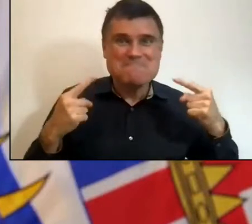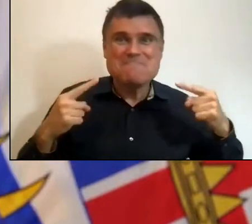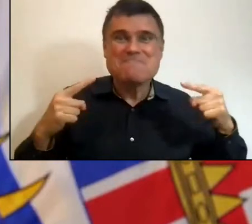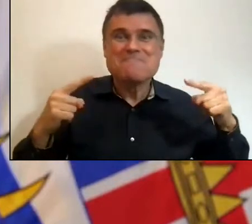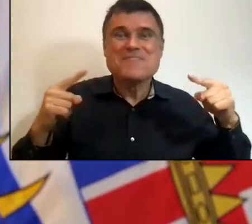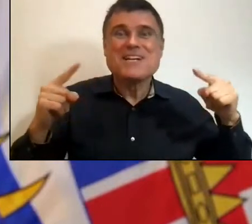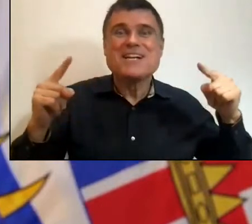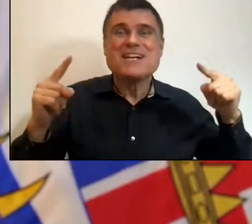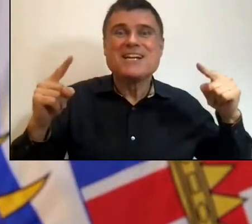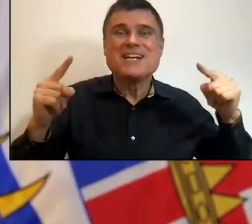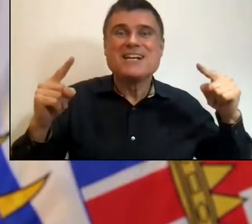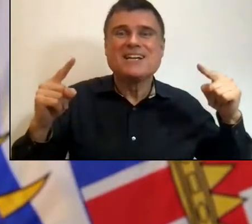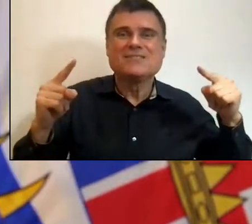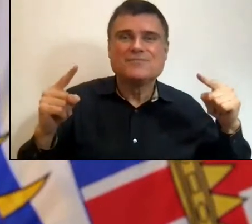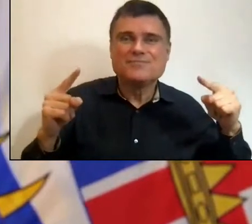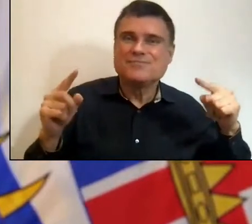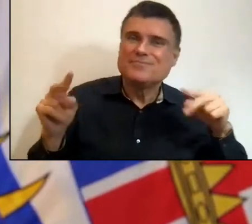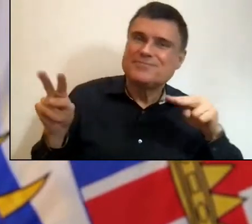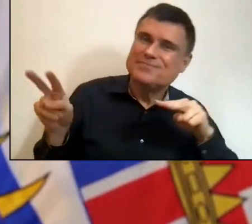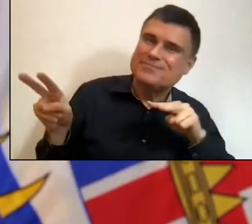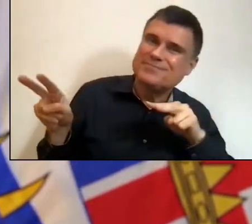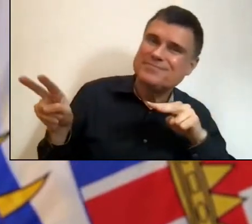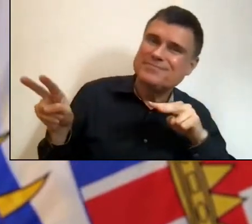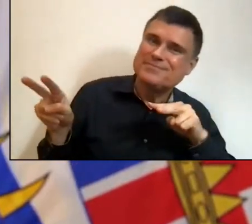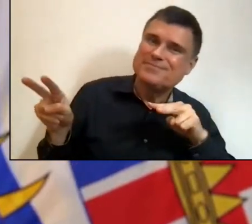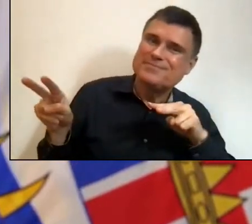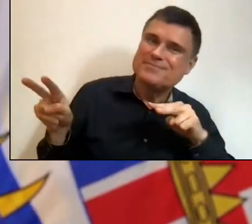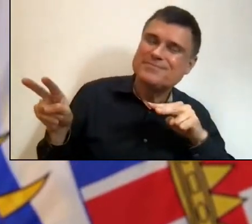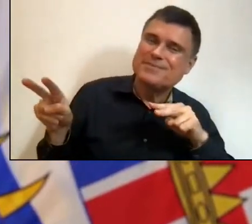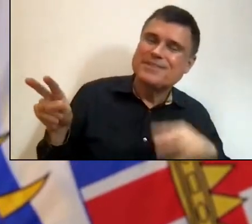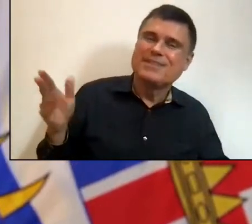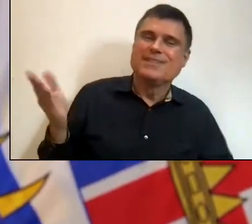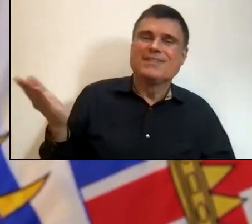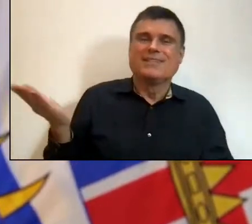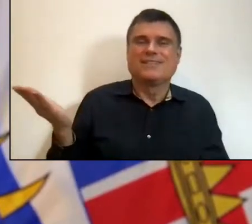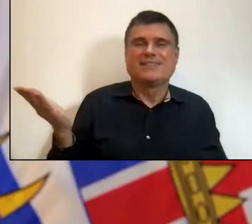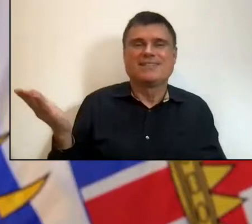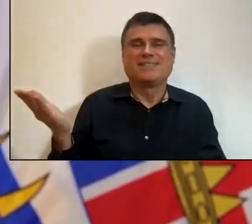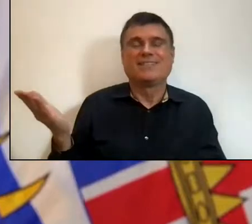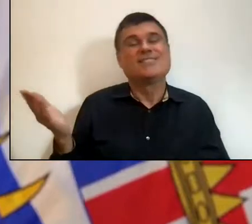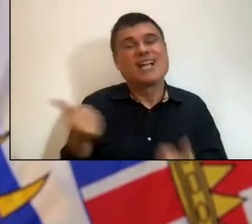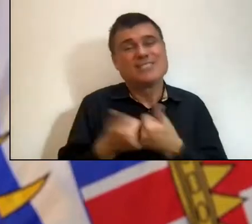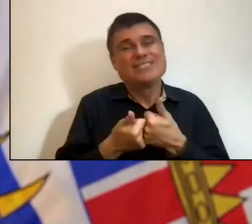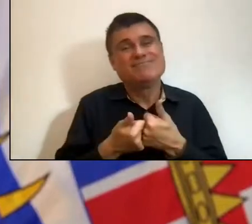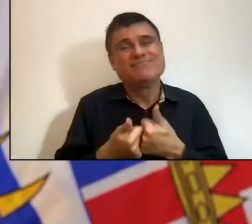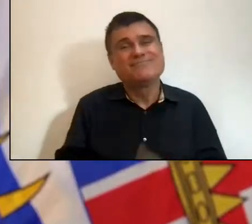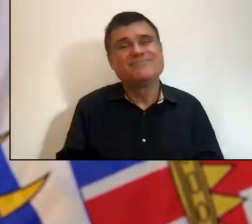strategy. So it is a really challenging as we are looking down the line at the potential of what could